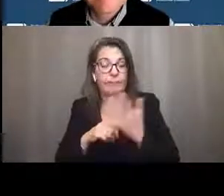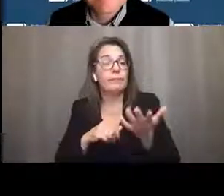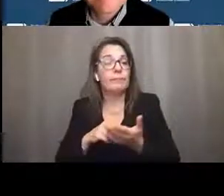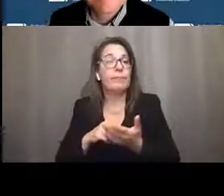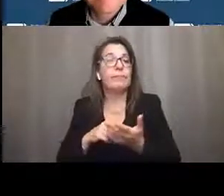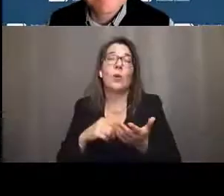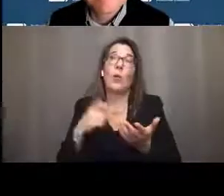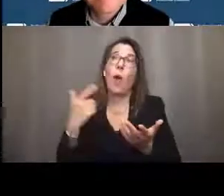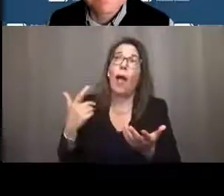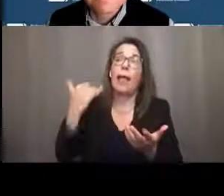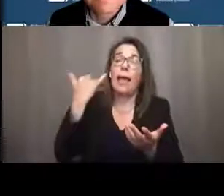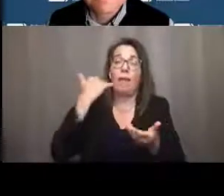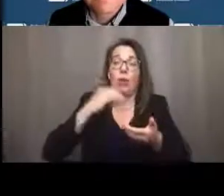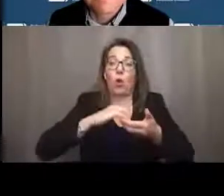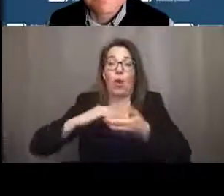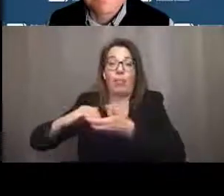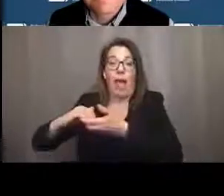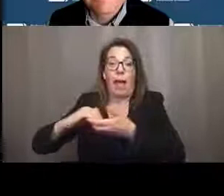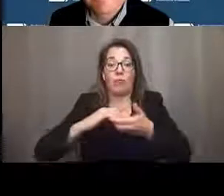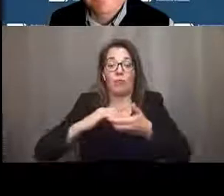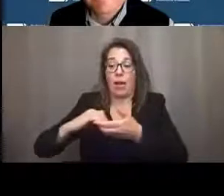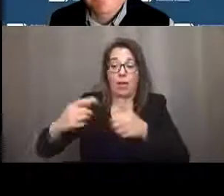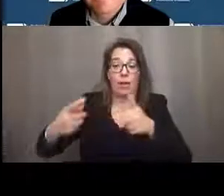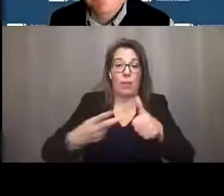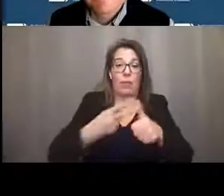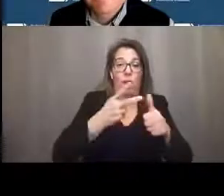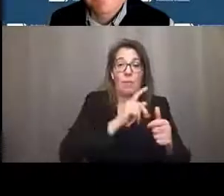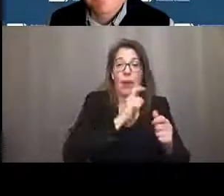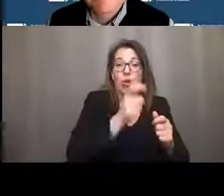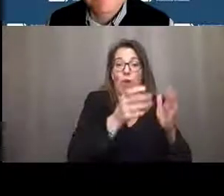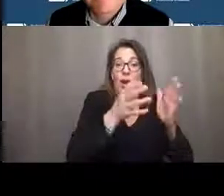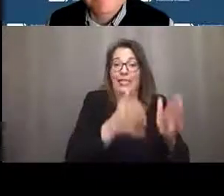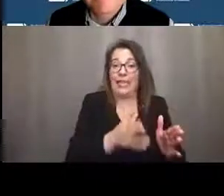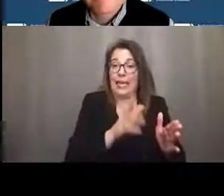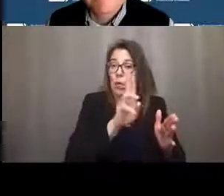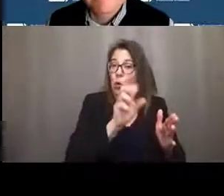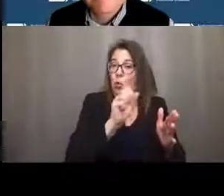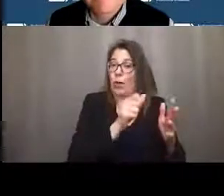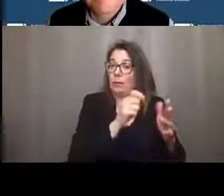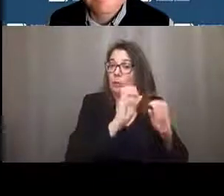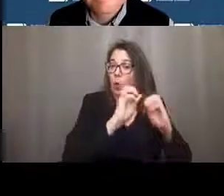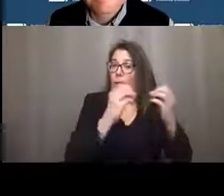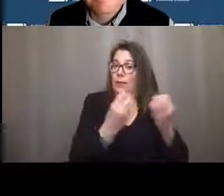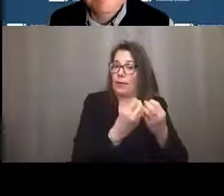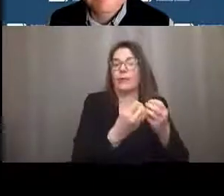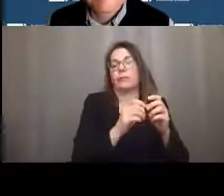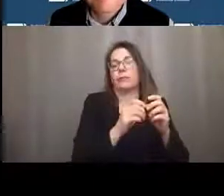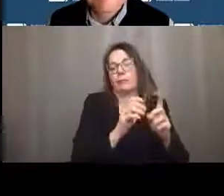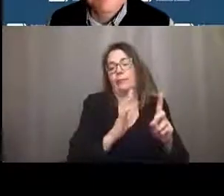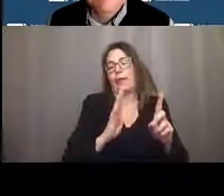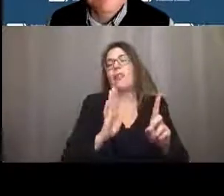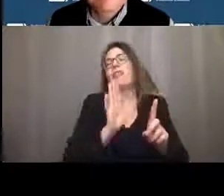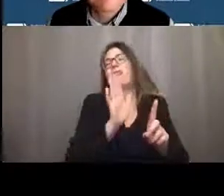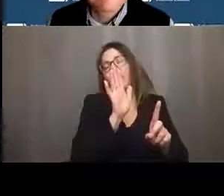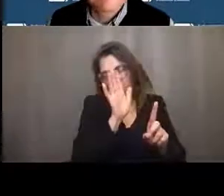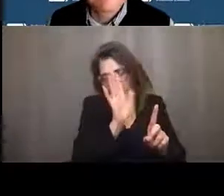Well if you're collaborating and the primary grantee is a US organization, it's ultimately the responsibility of that US organization